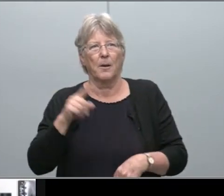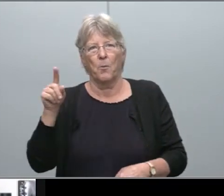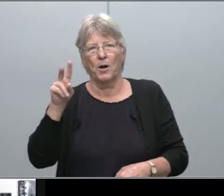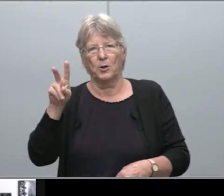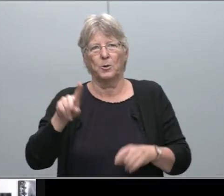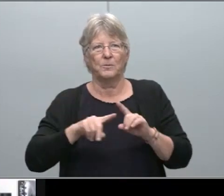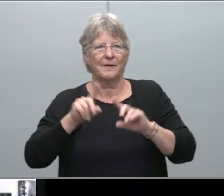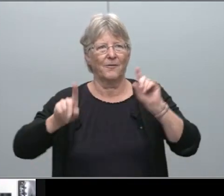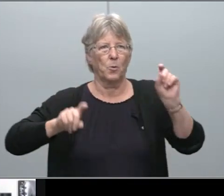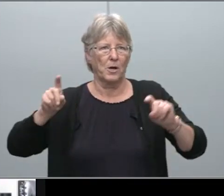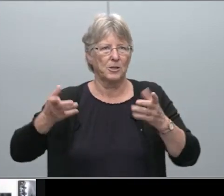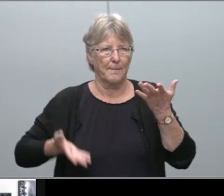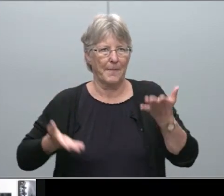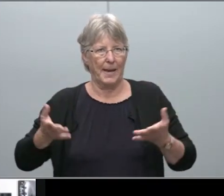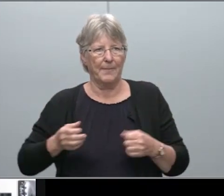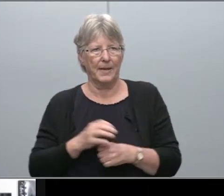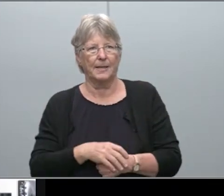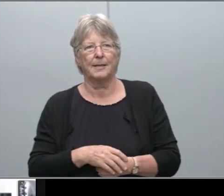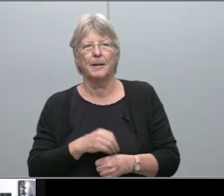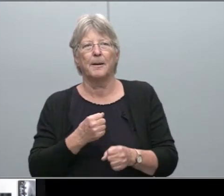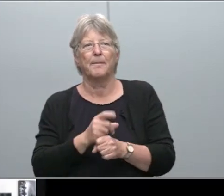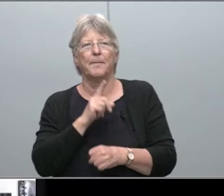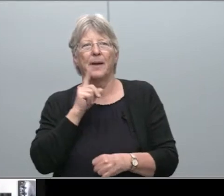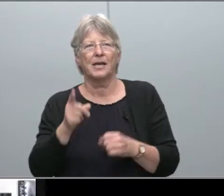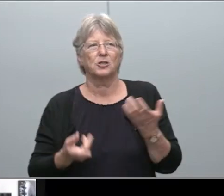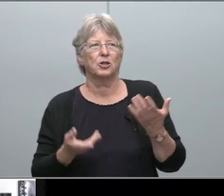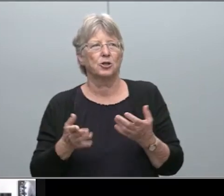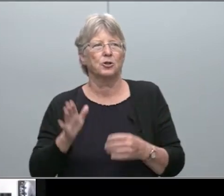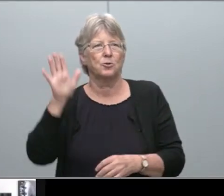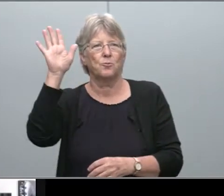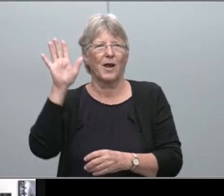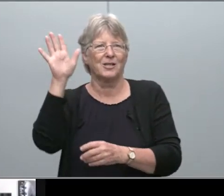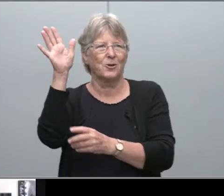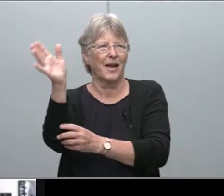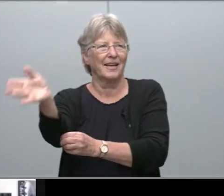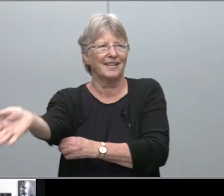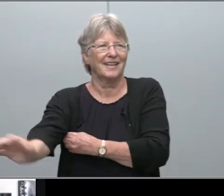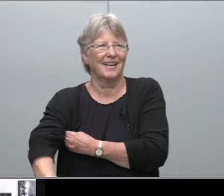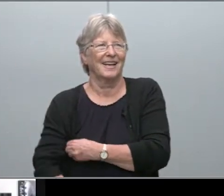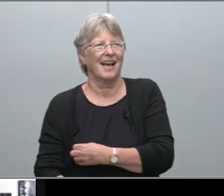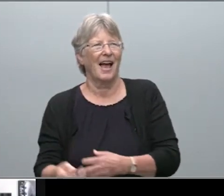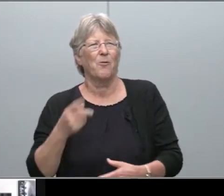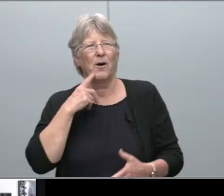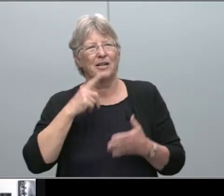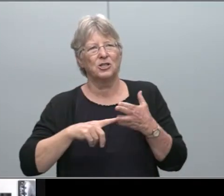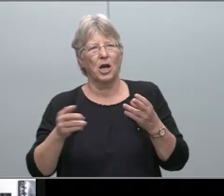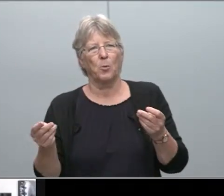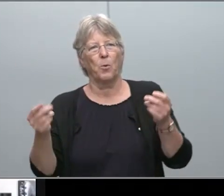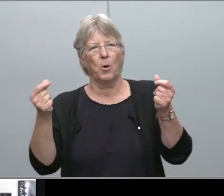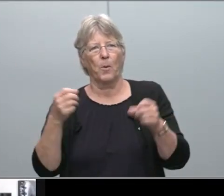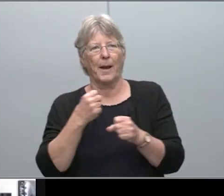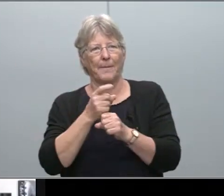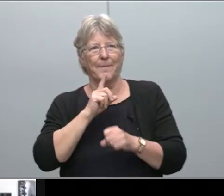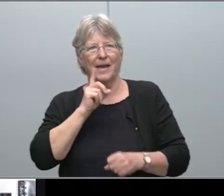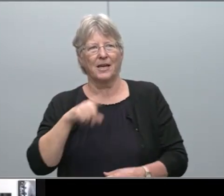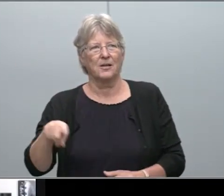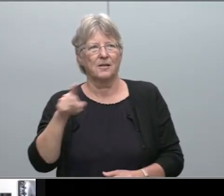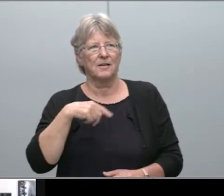So next week may be something different, in two weeks something different may come from these offices. So we also have to keep on top